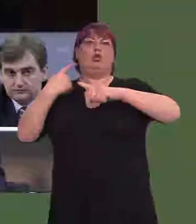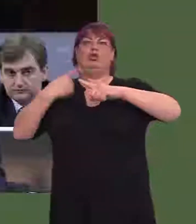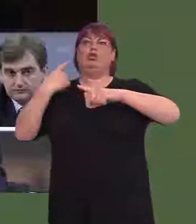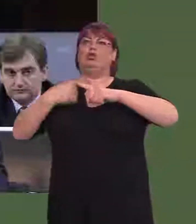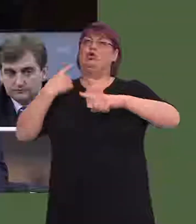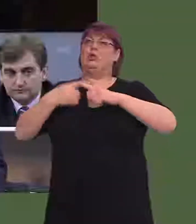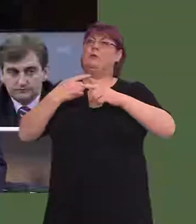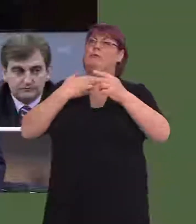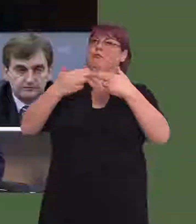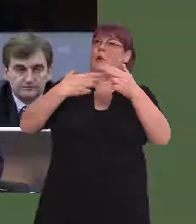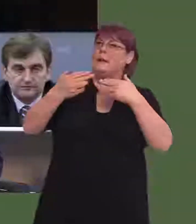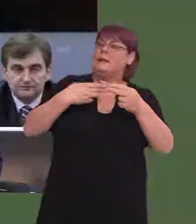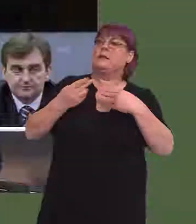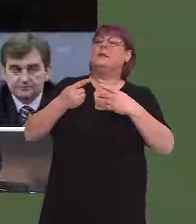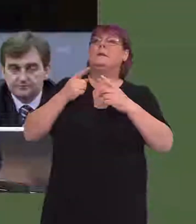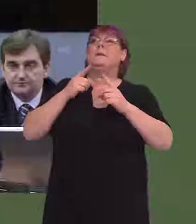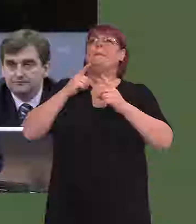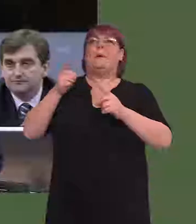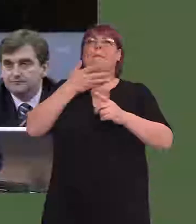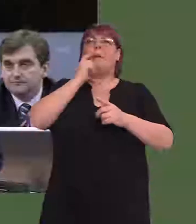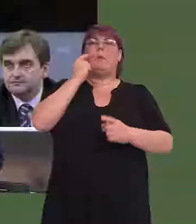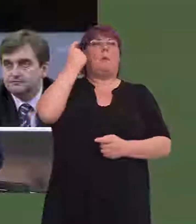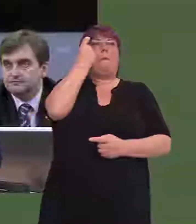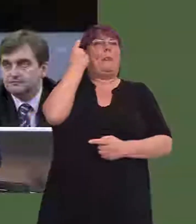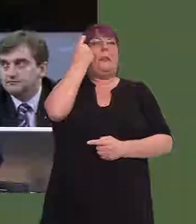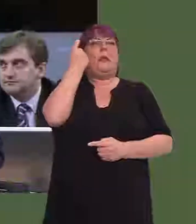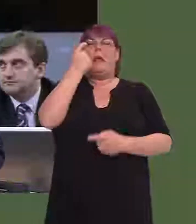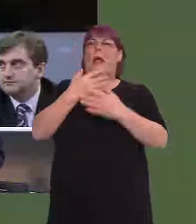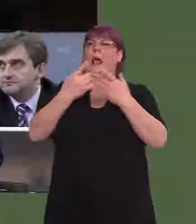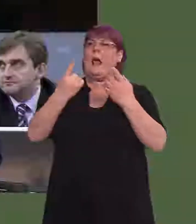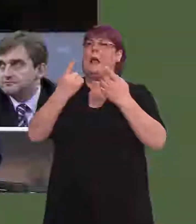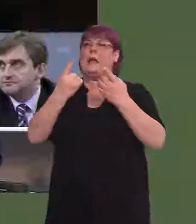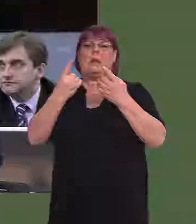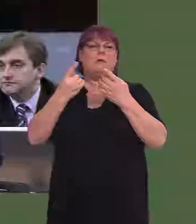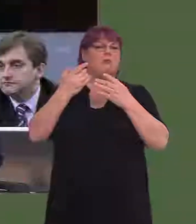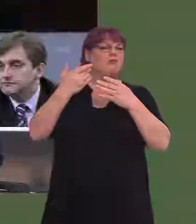Now, people would assume that any activity around a Cabinet reshuffle most probably would